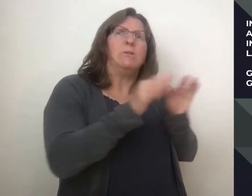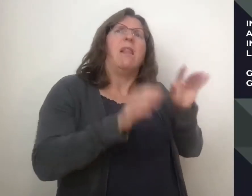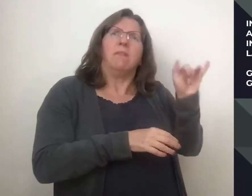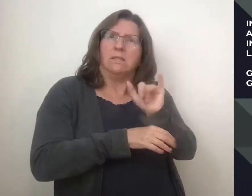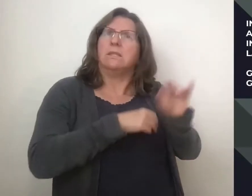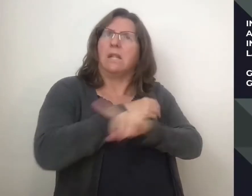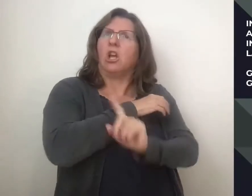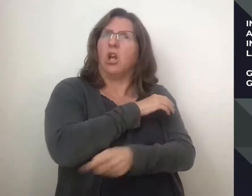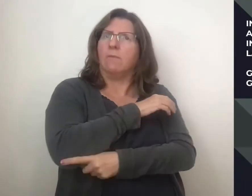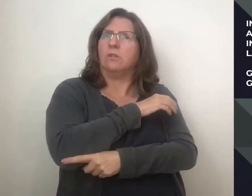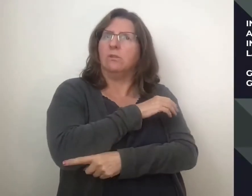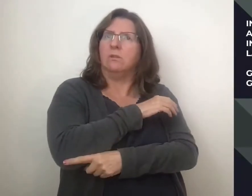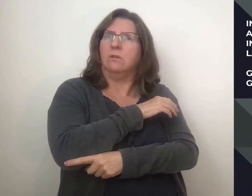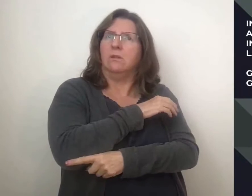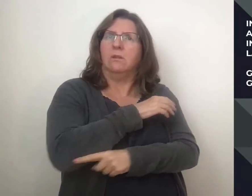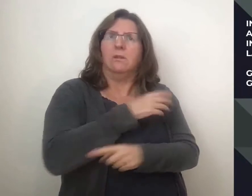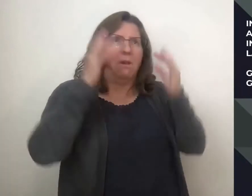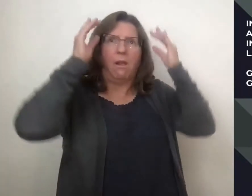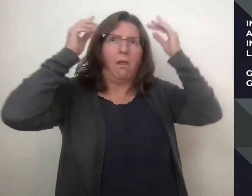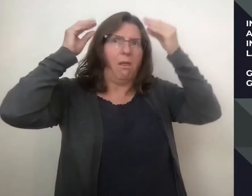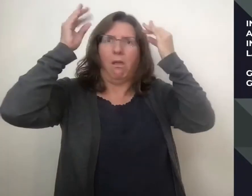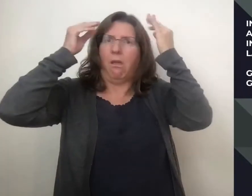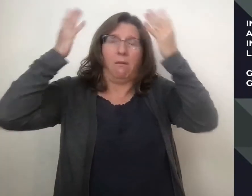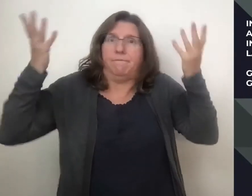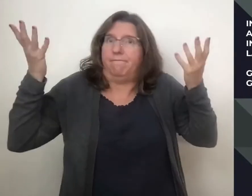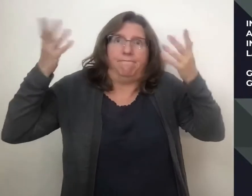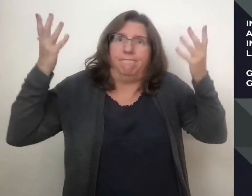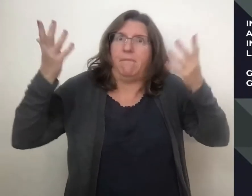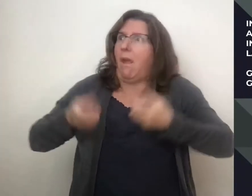The brain does not have enough to begin piecing together language.